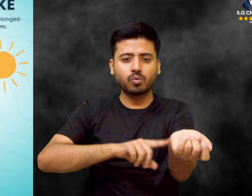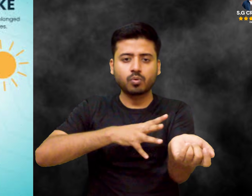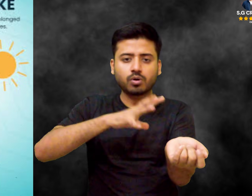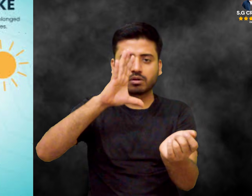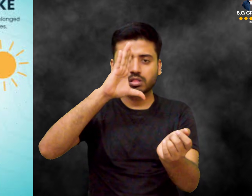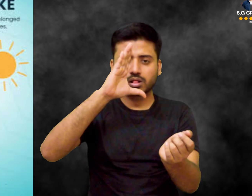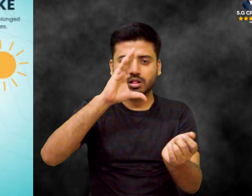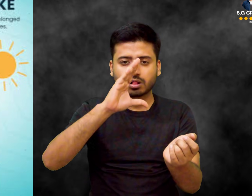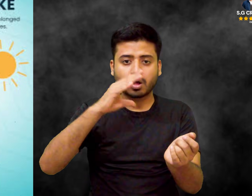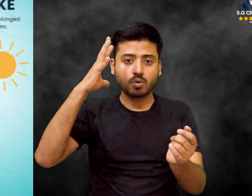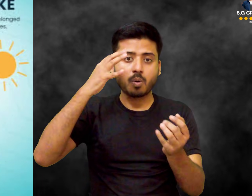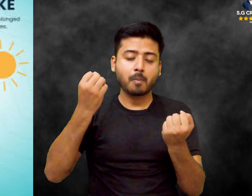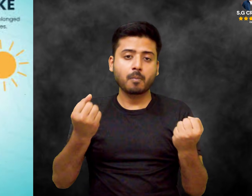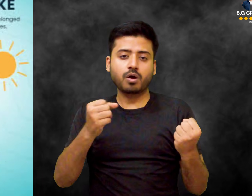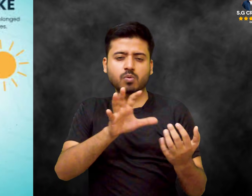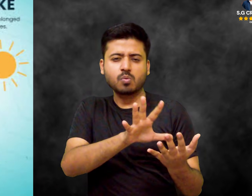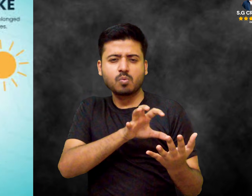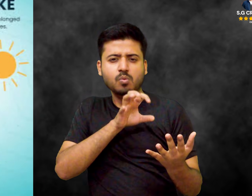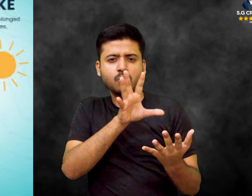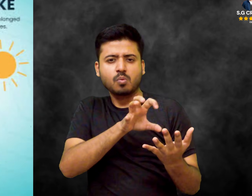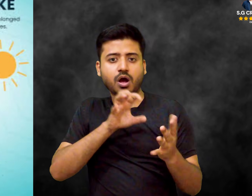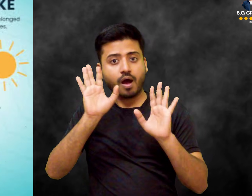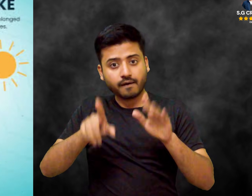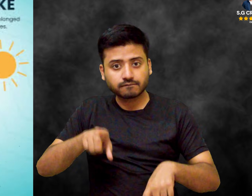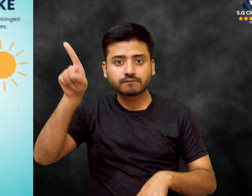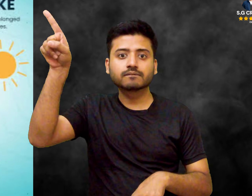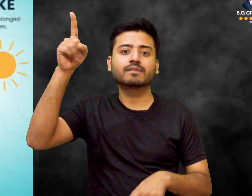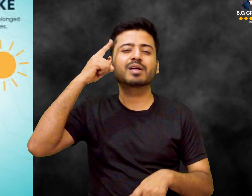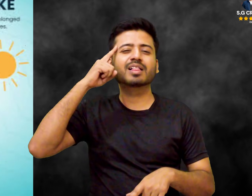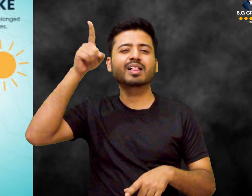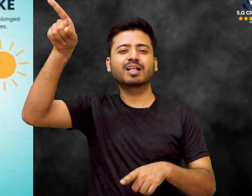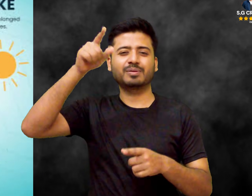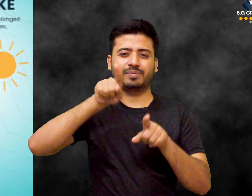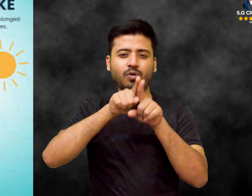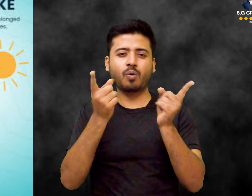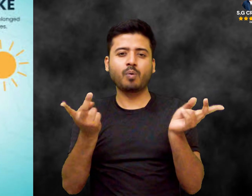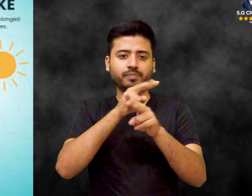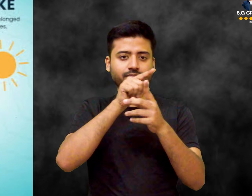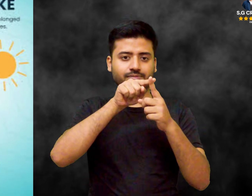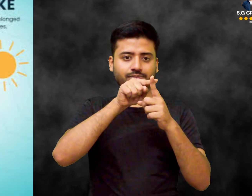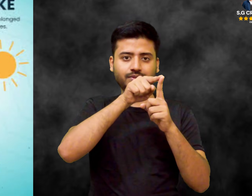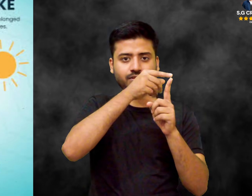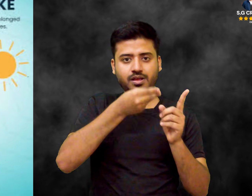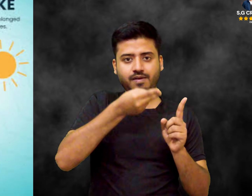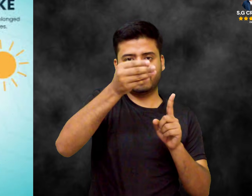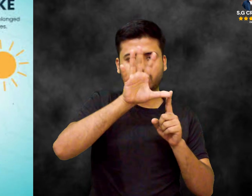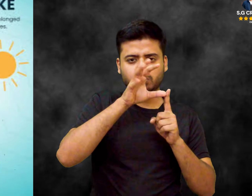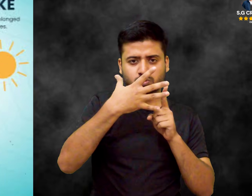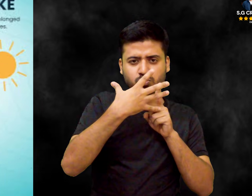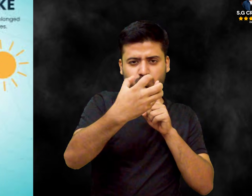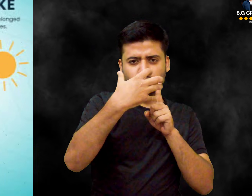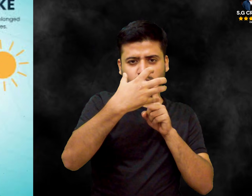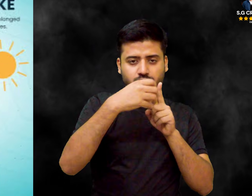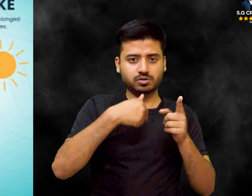dangerous levels through excessive supplements. Medline Plus.gov plus one hypercalcemia. Too much